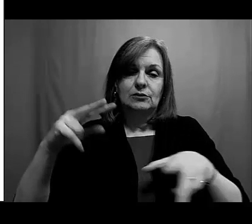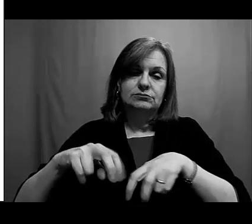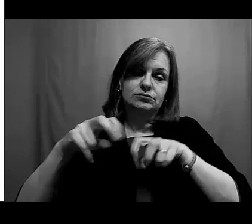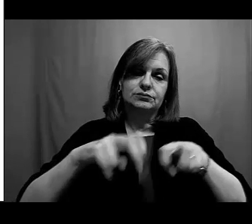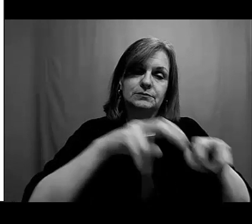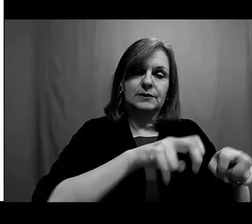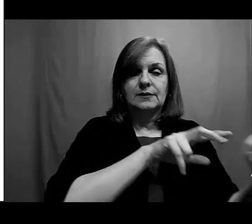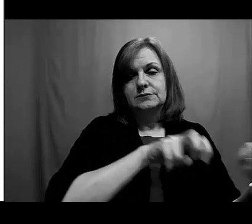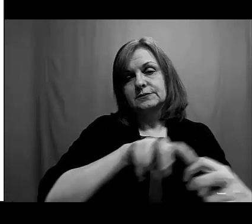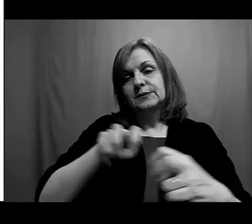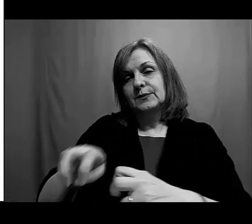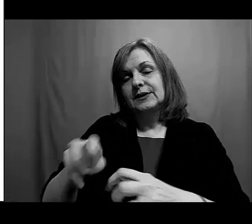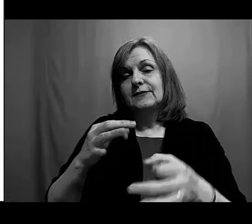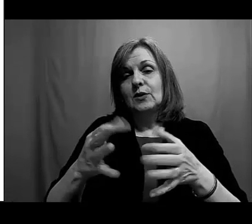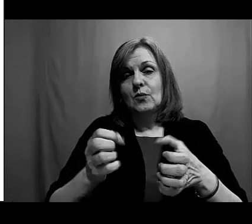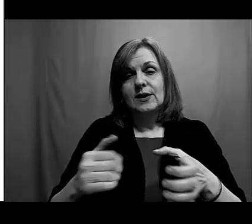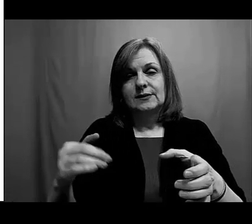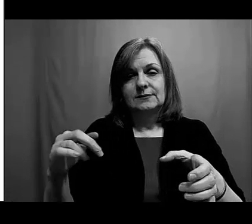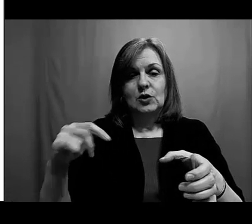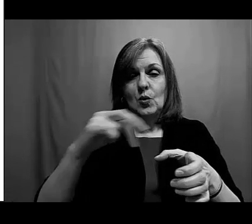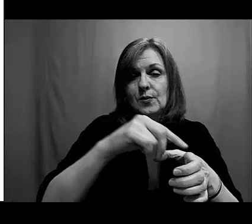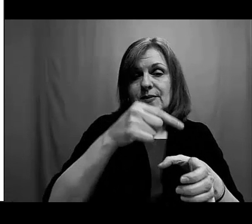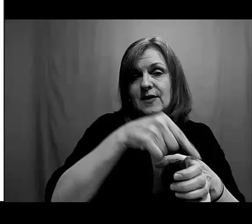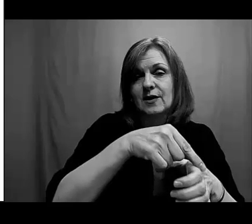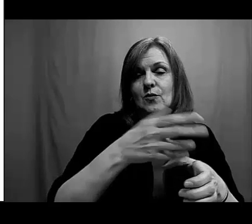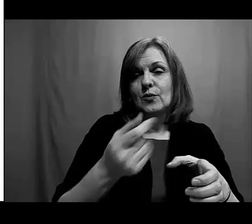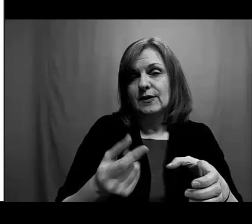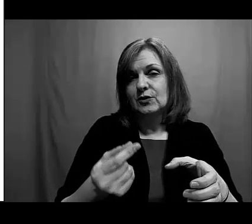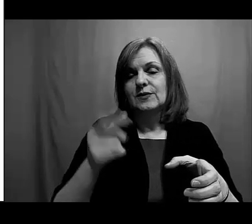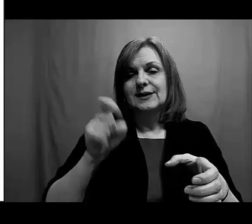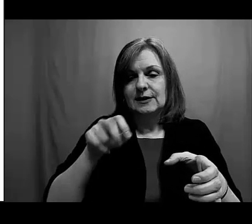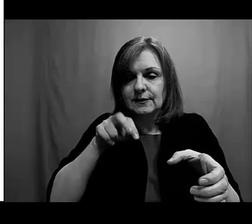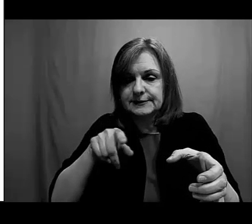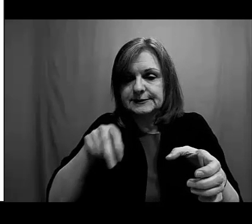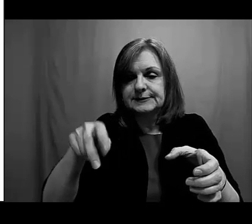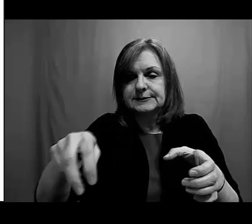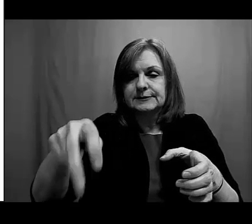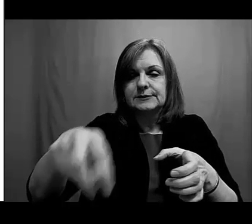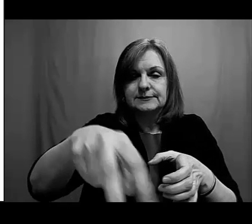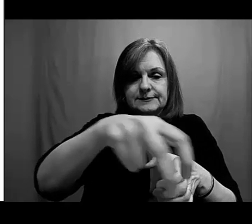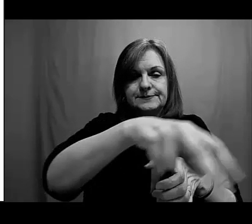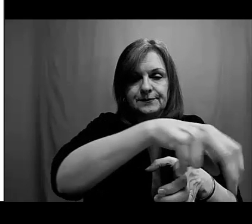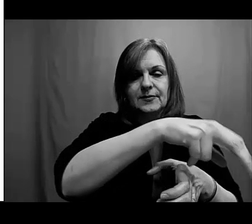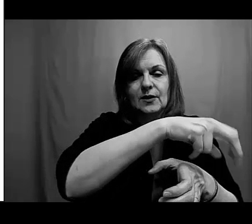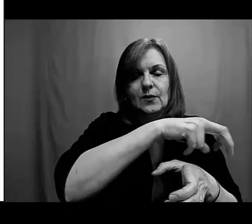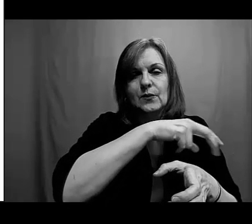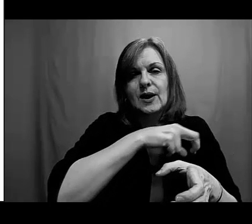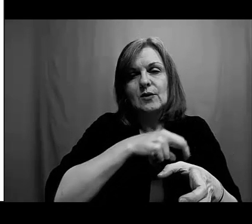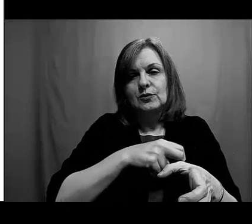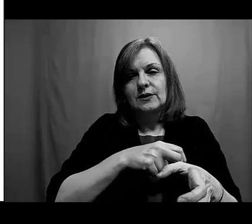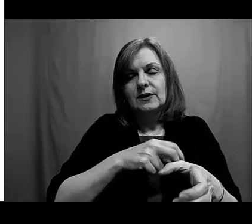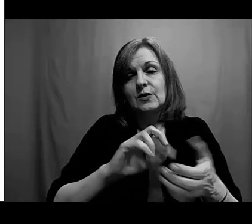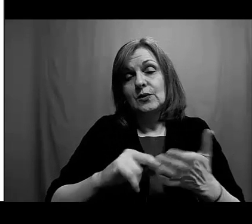across the bottom here if they wanna get from one side to the other -- they are actually going to traverse this entire way around